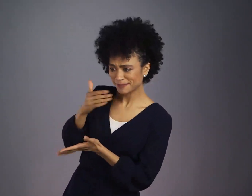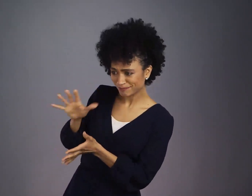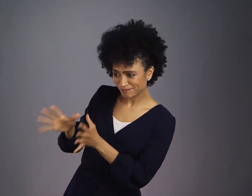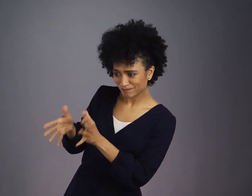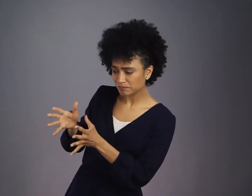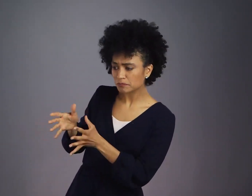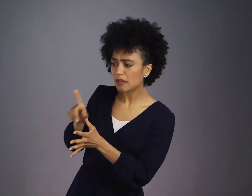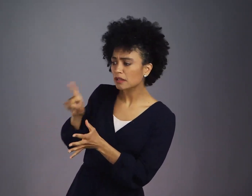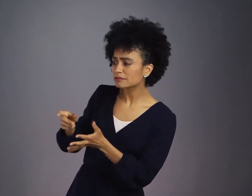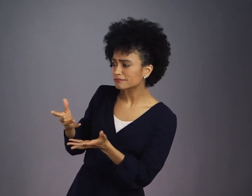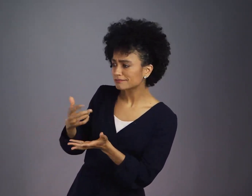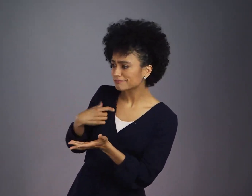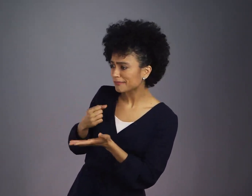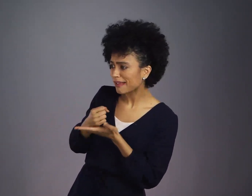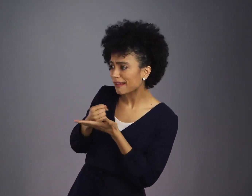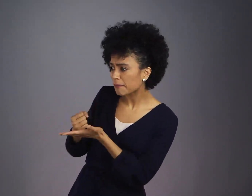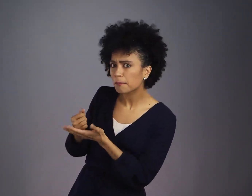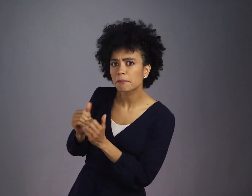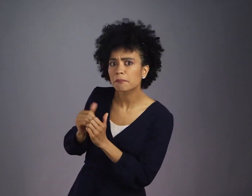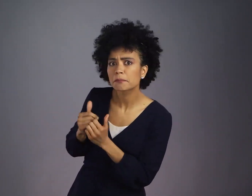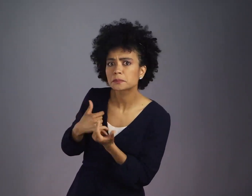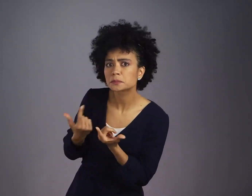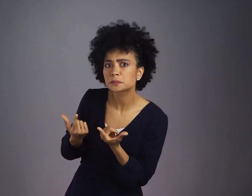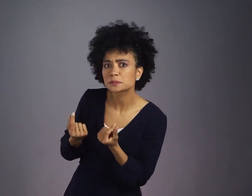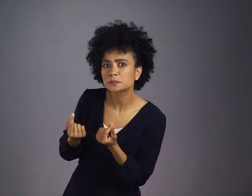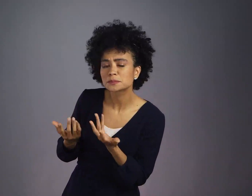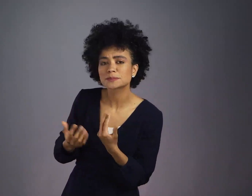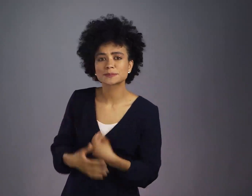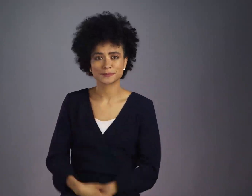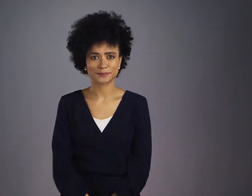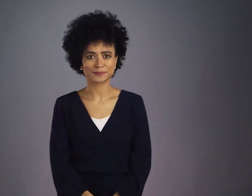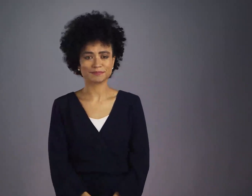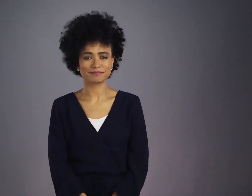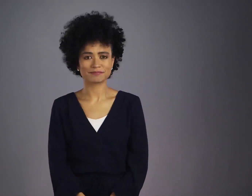Cheer him up and ask him how you can be still more helpful.